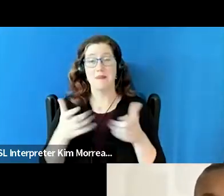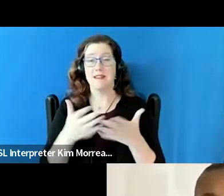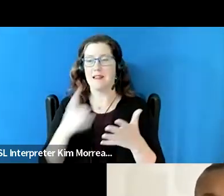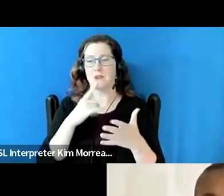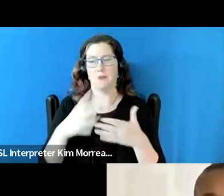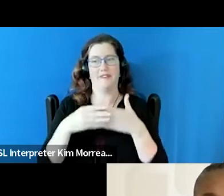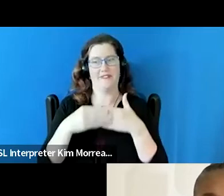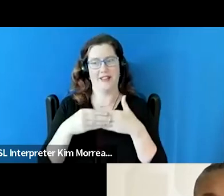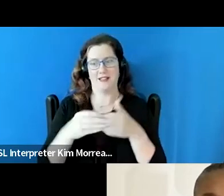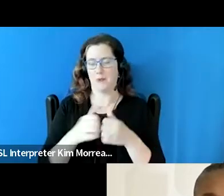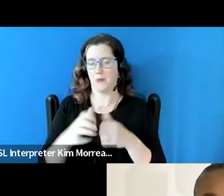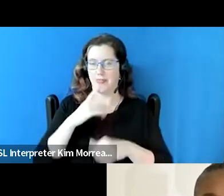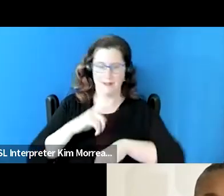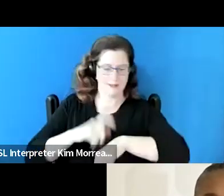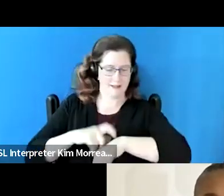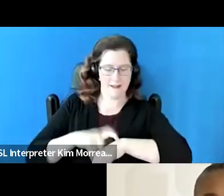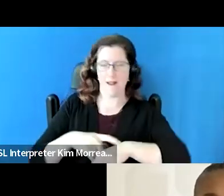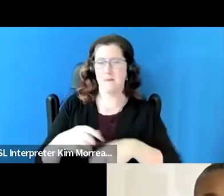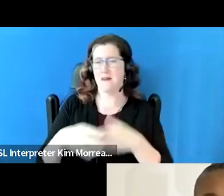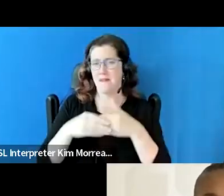with your time, being flexible with yourself,